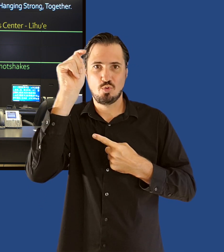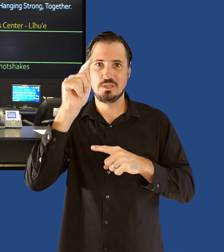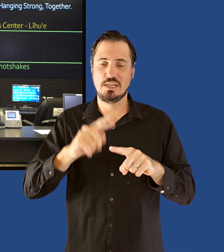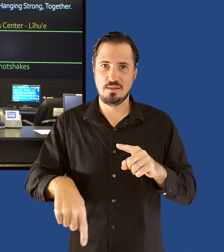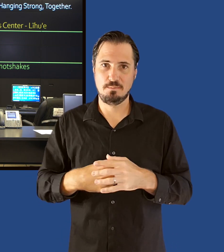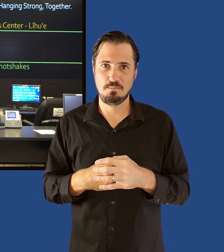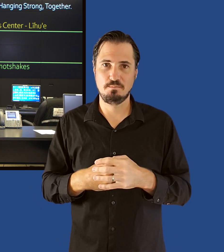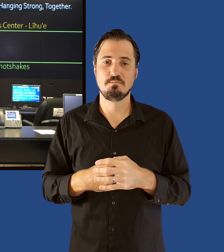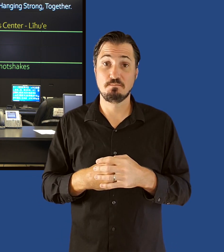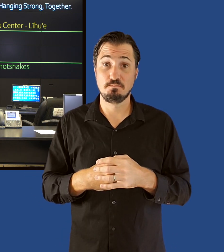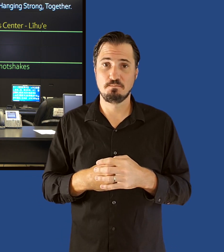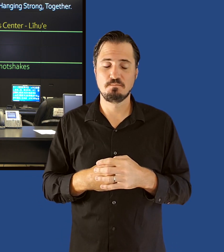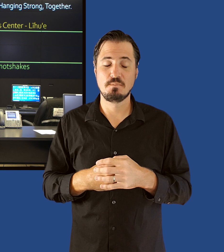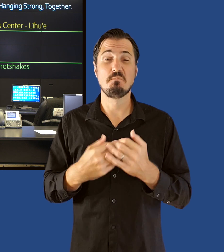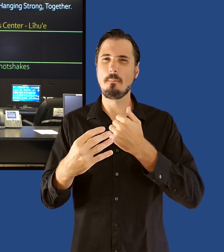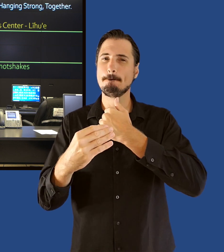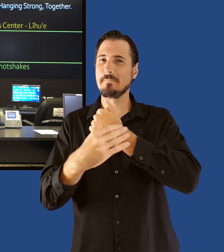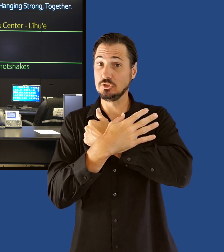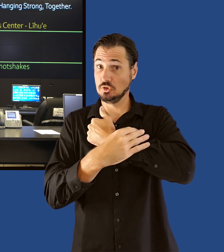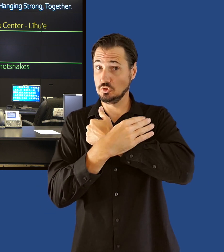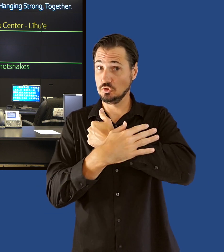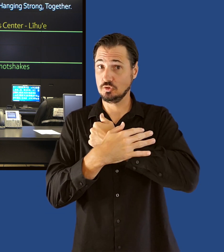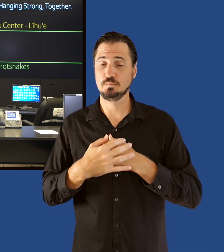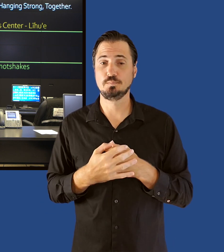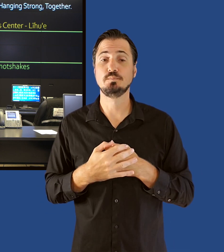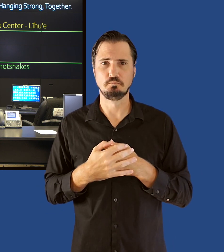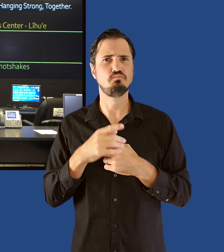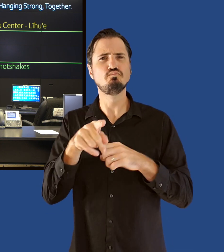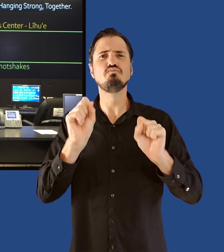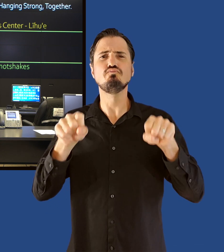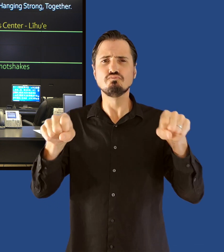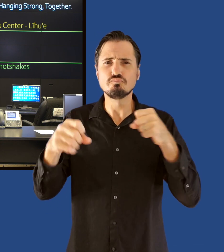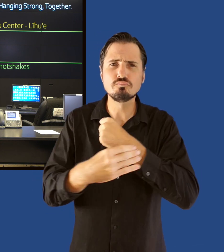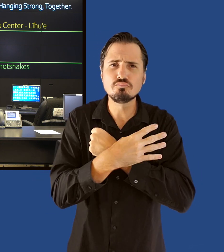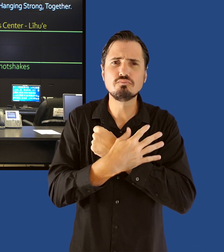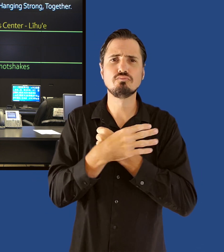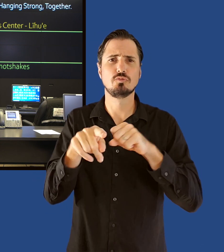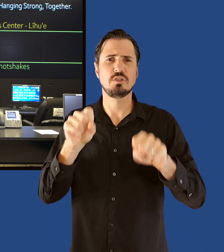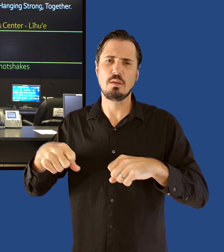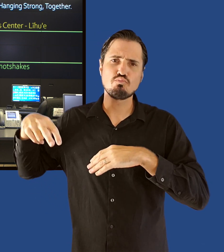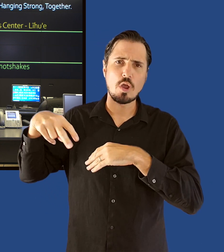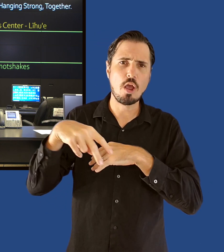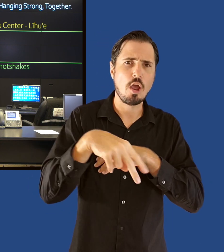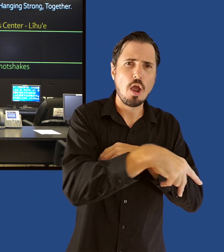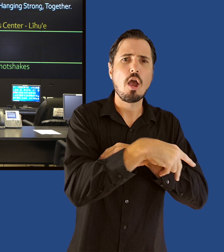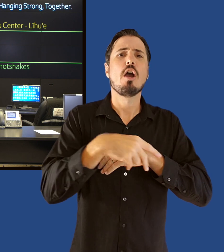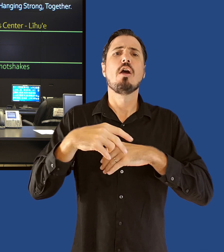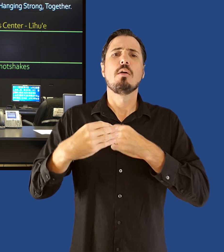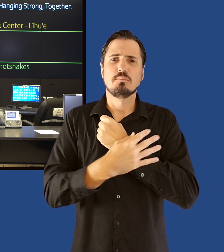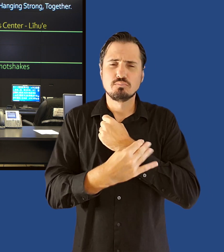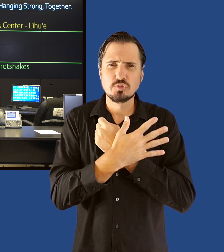But loitering on the beach, such as sitting, lying or sunbathing on the sand, continues to be a prohibited activity under the Governor’s Order.